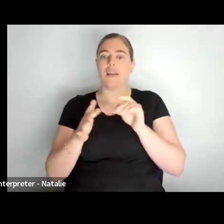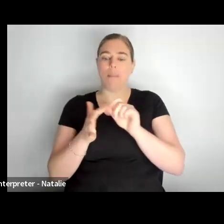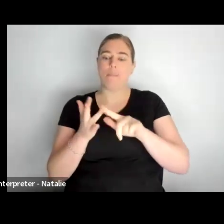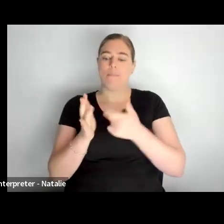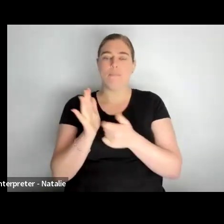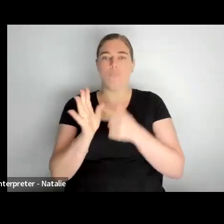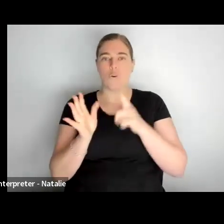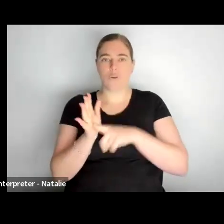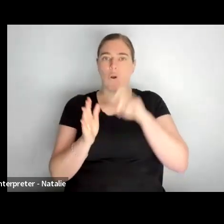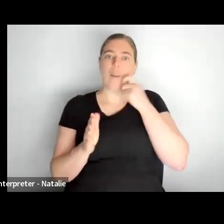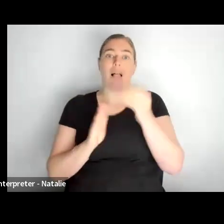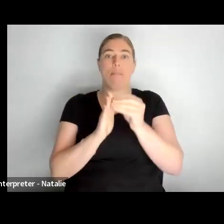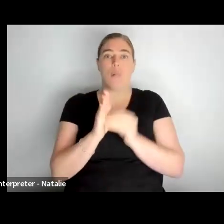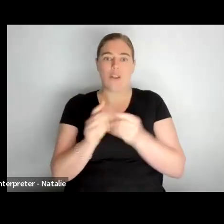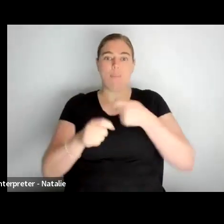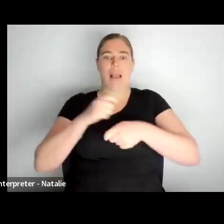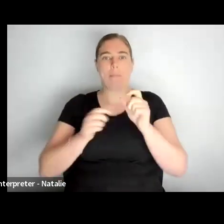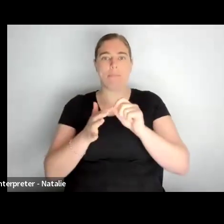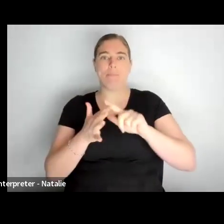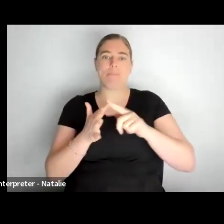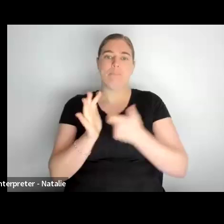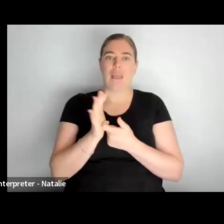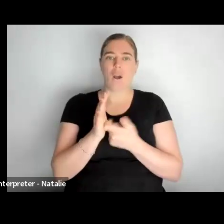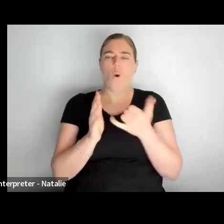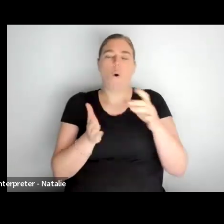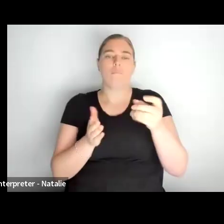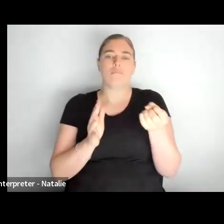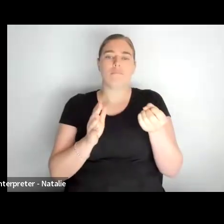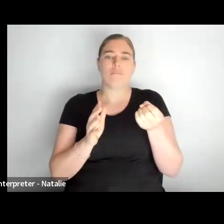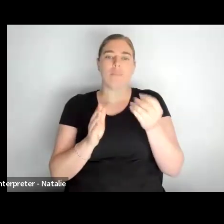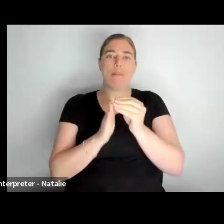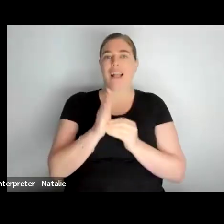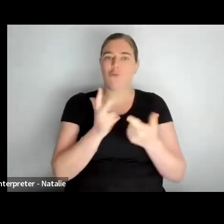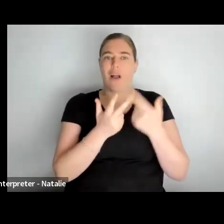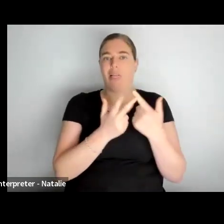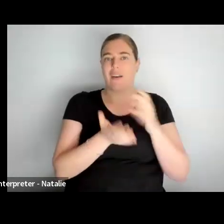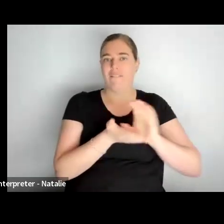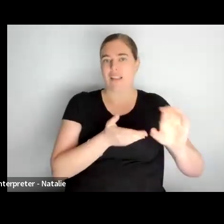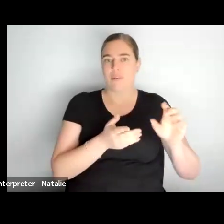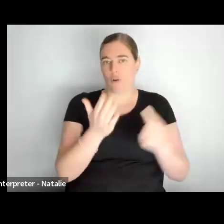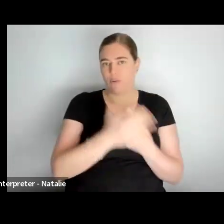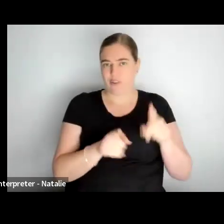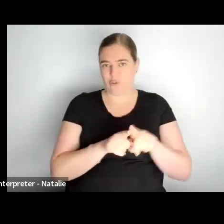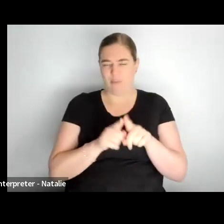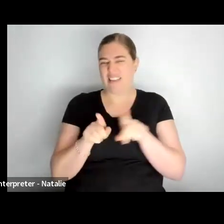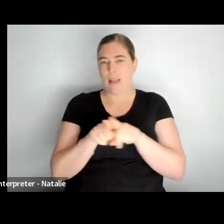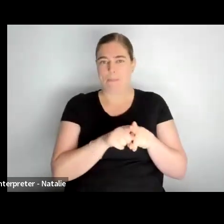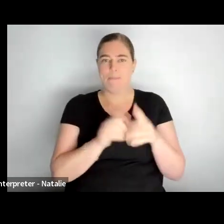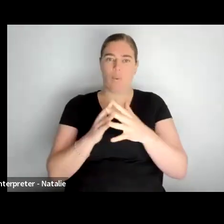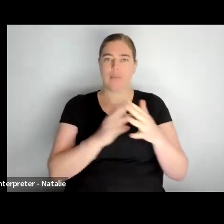to become a peer or to apply for other investment and development opportunities we offer.